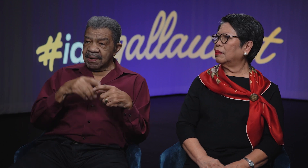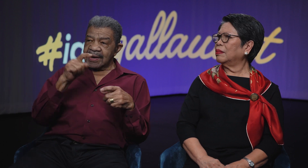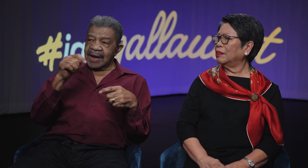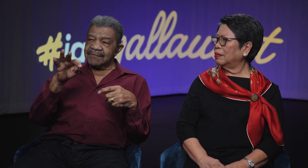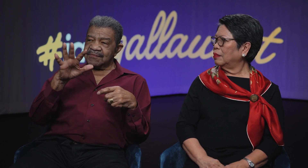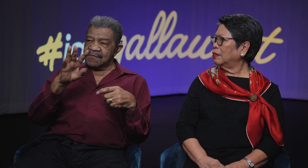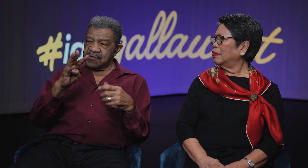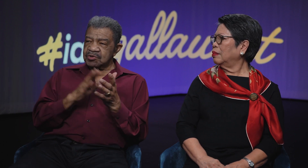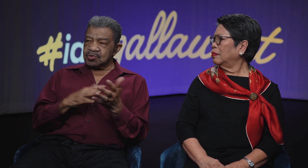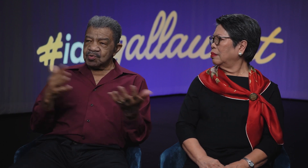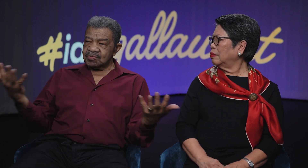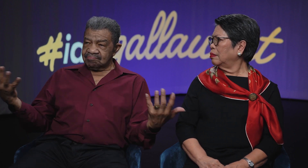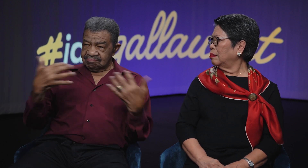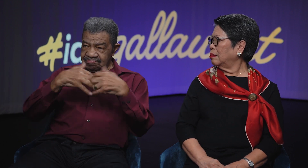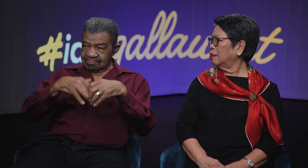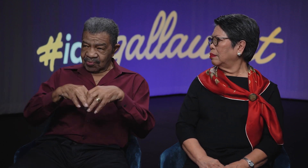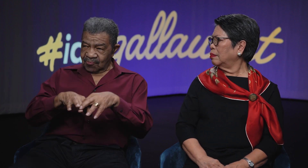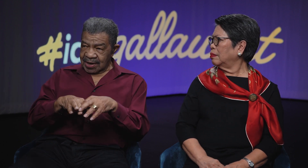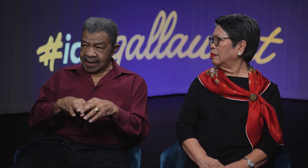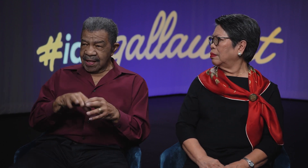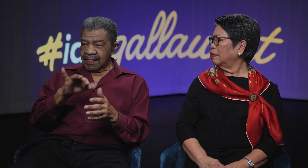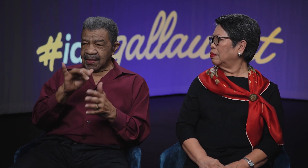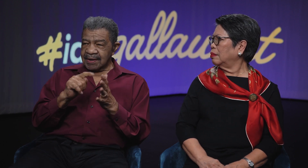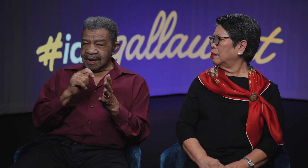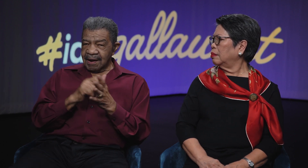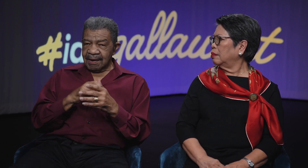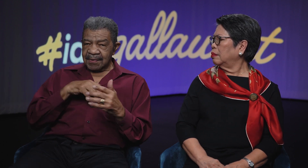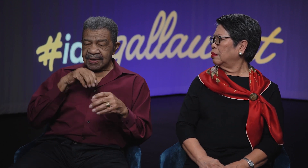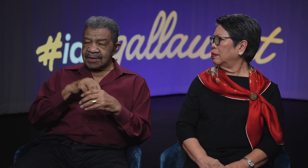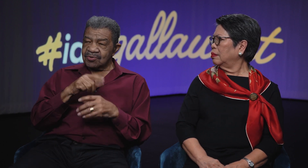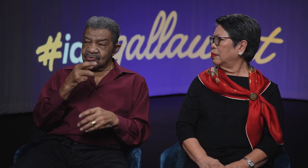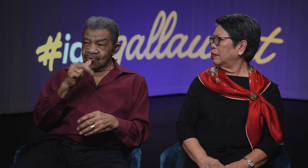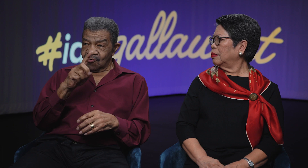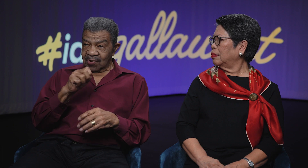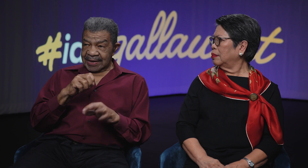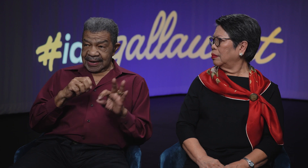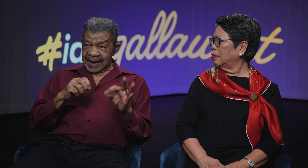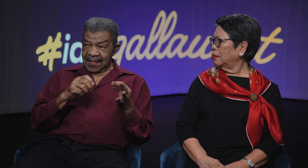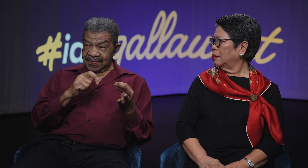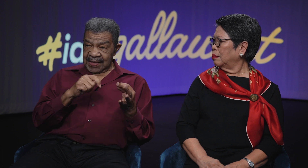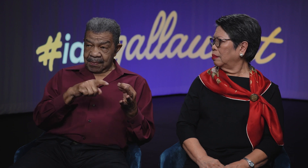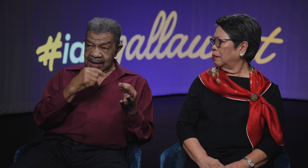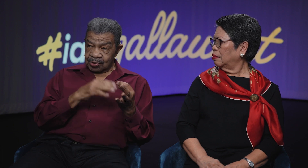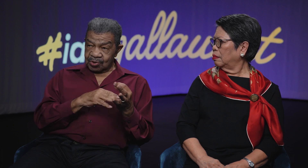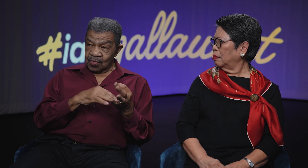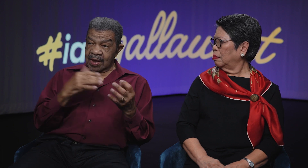In 1954, the school integrated and at the time I was in 9th grade at the Black school.